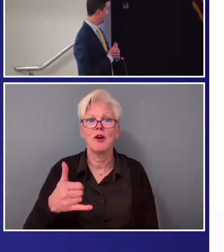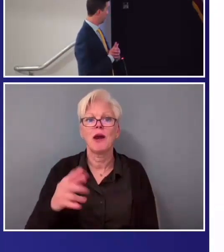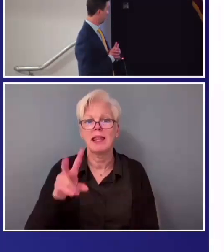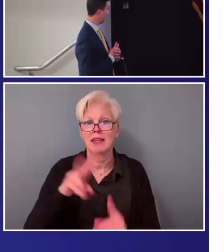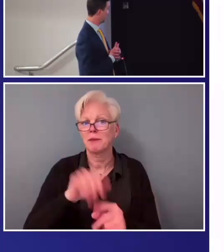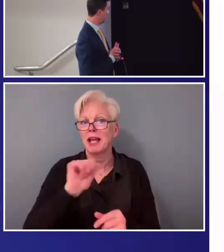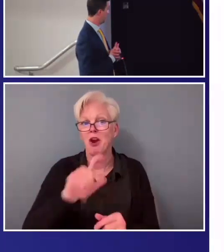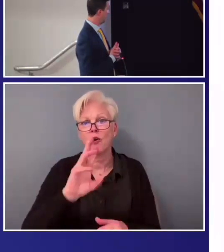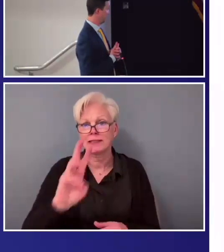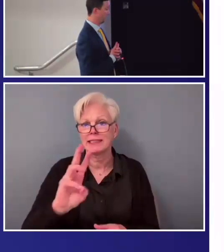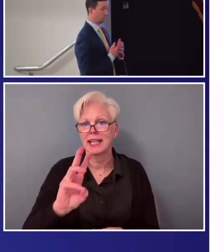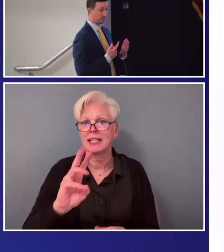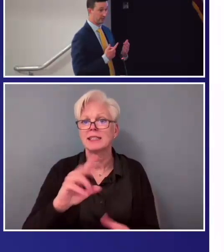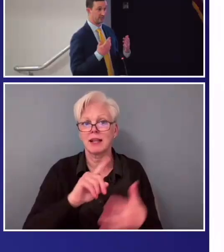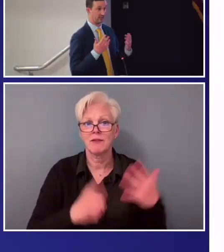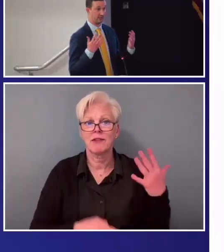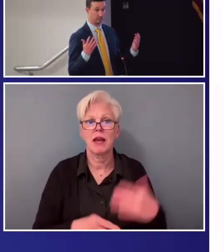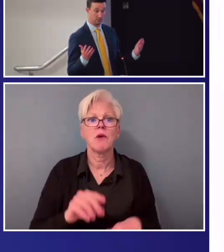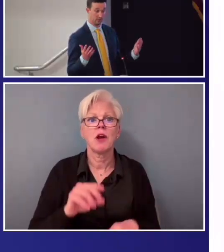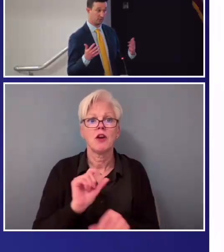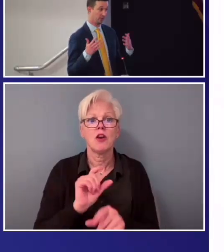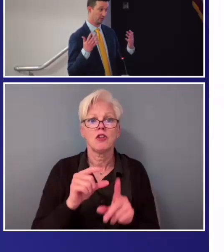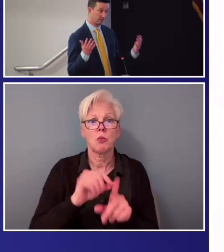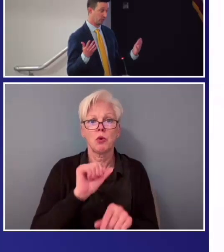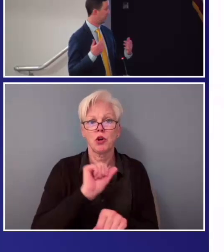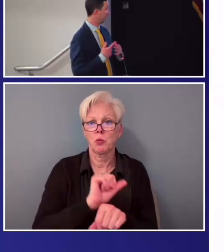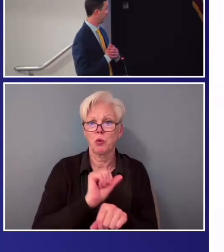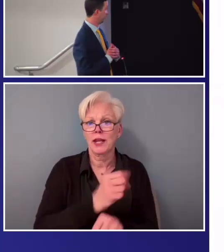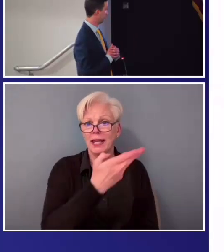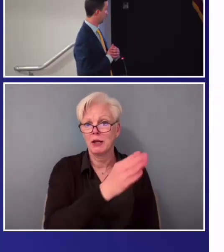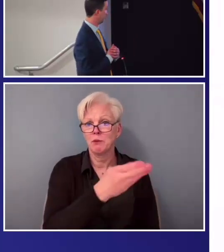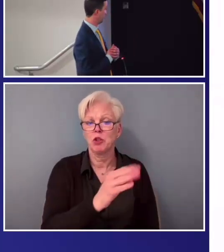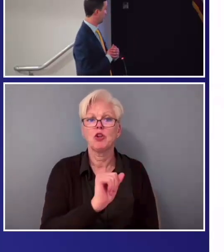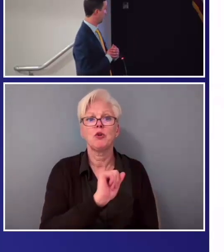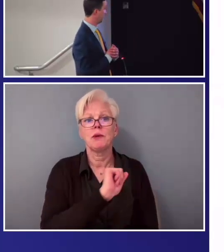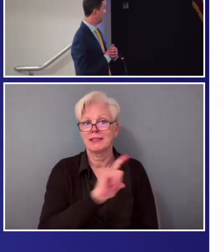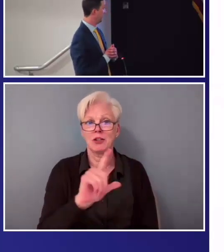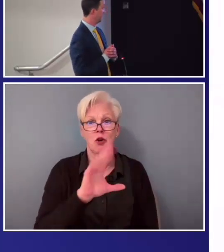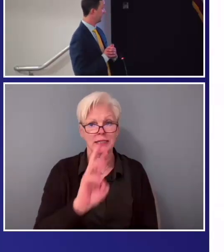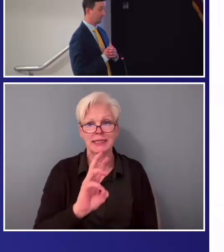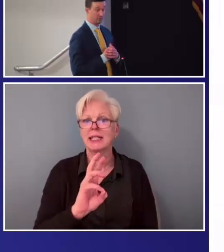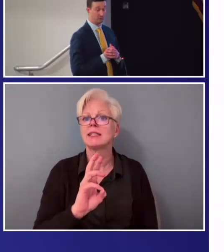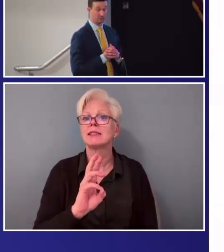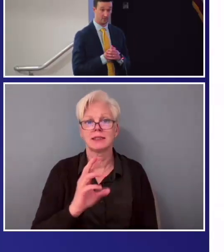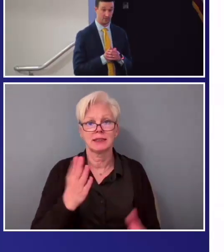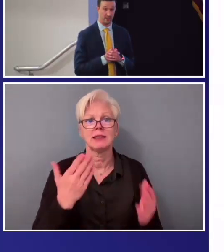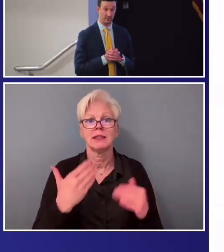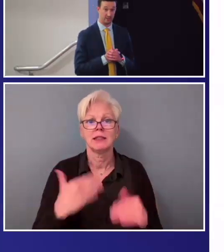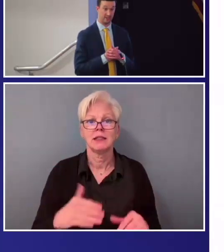benchmarks. The word working is highlighted in blue. It also appears in all six of the benchmarks. Same field of study highlighted